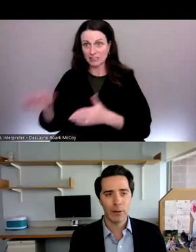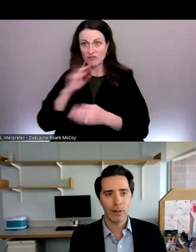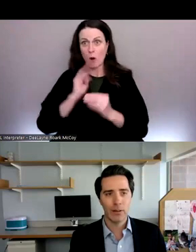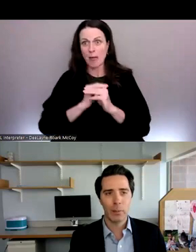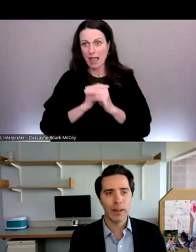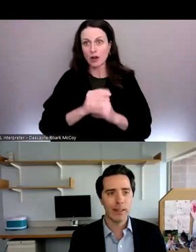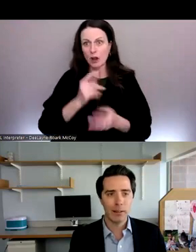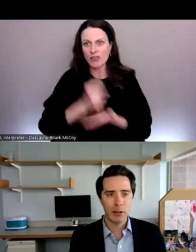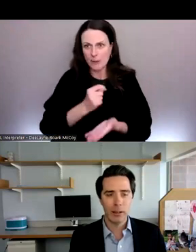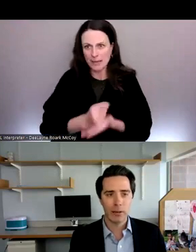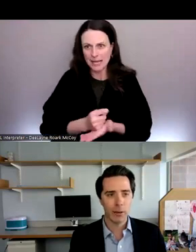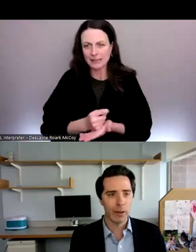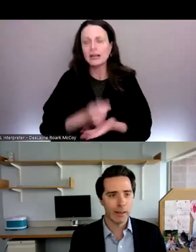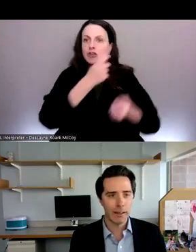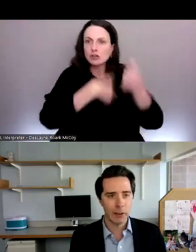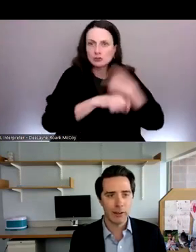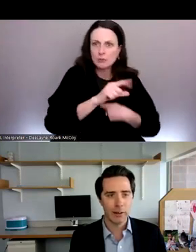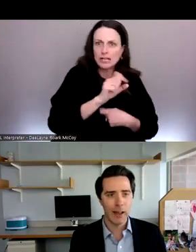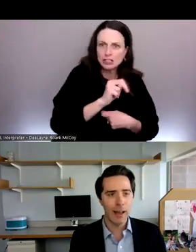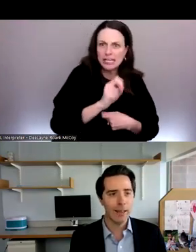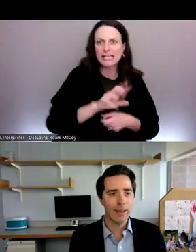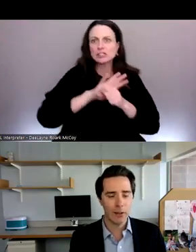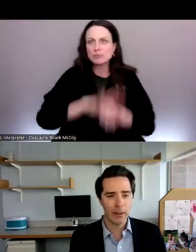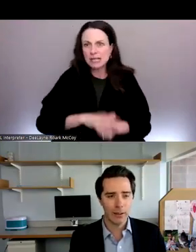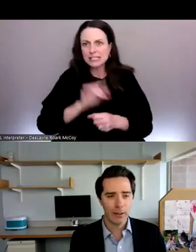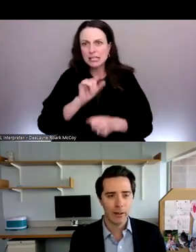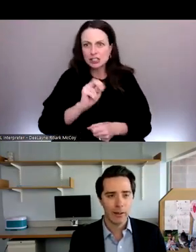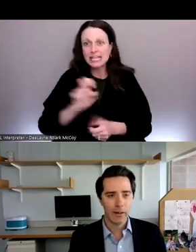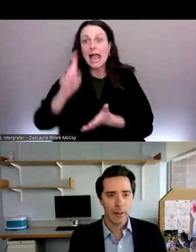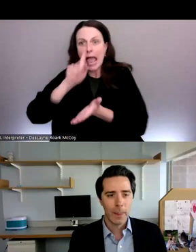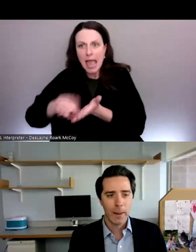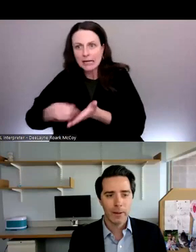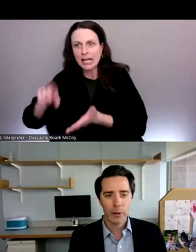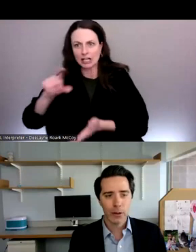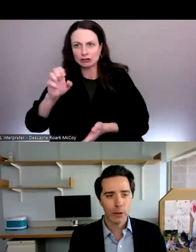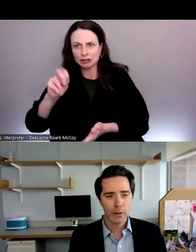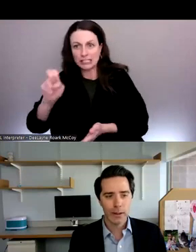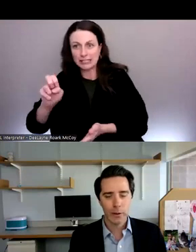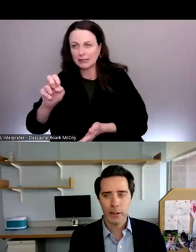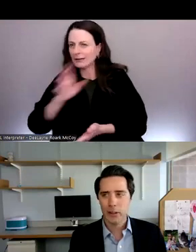there's replacing a gene or suppressing a gene or editing a gene